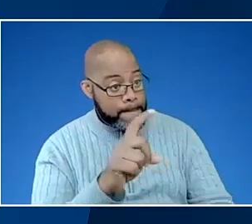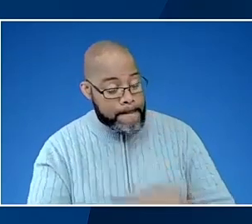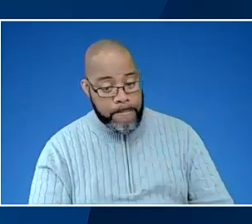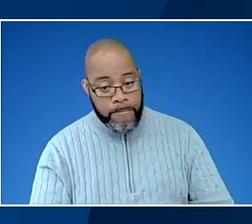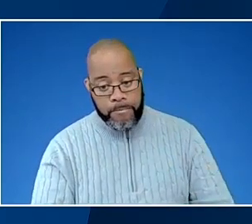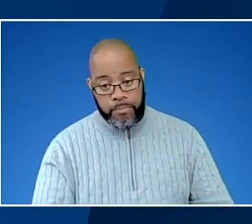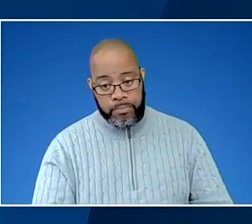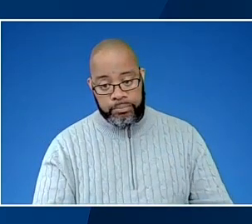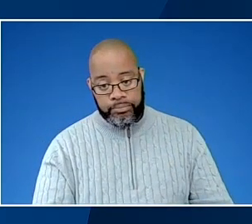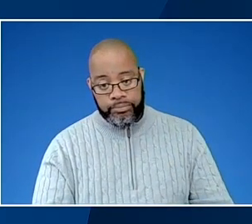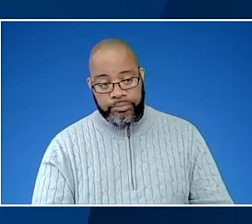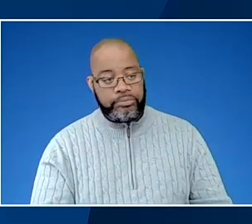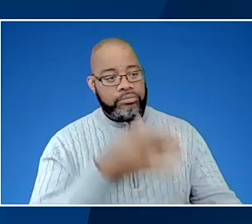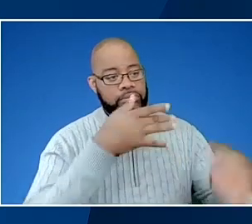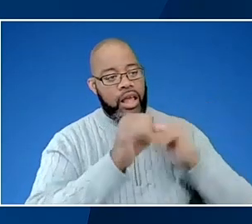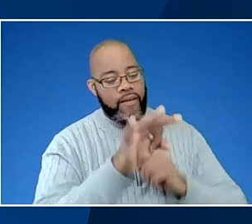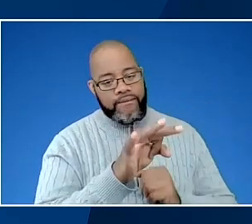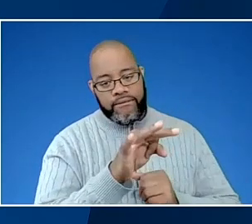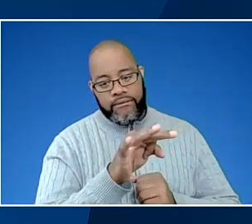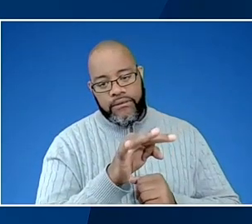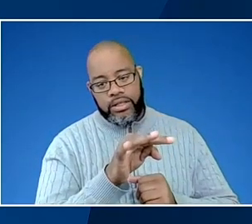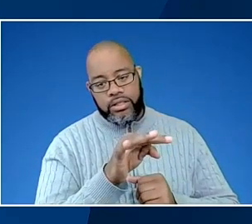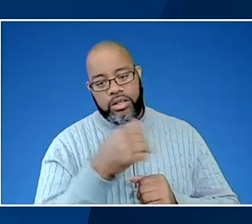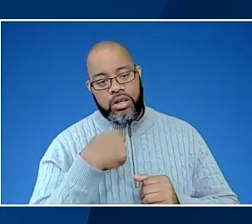lieu of, you know, our prohibition on rule making?